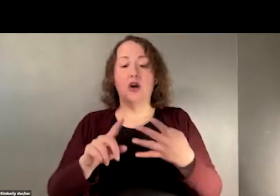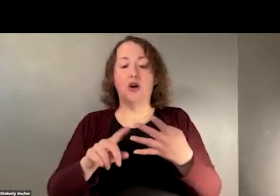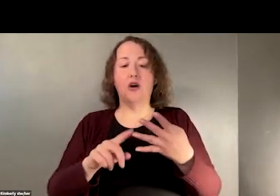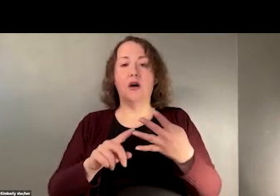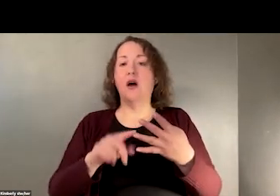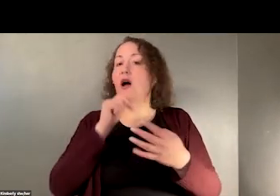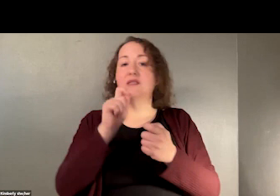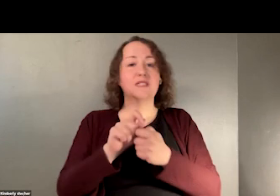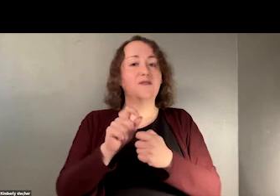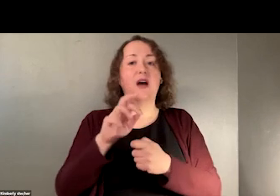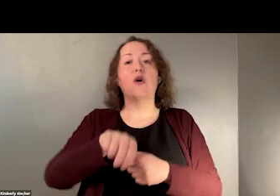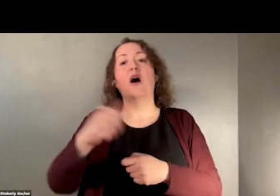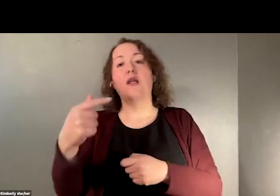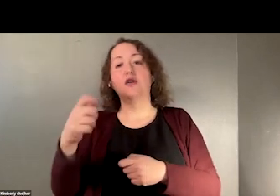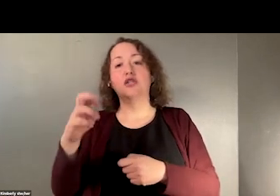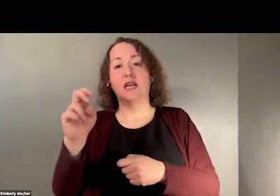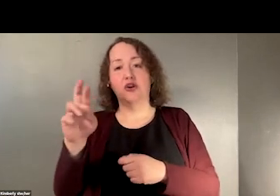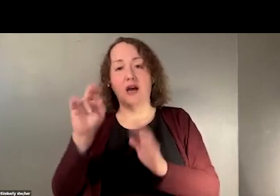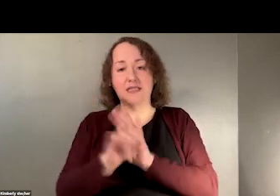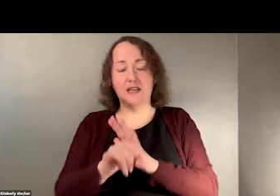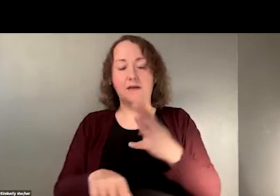and the fourth option is "do not wish to provide."